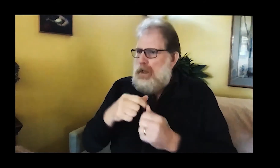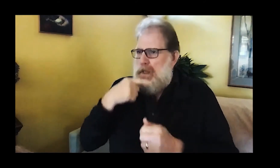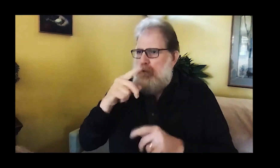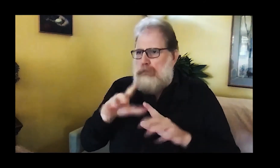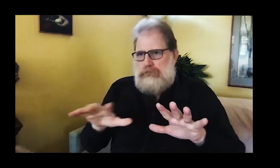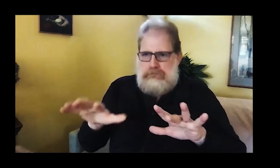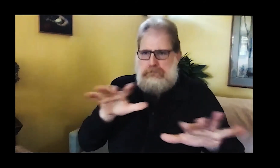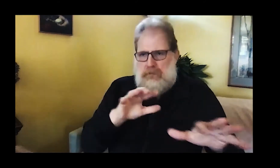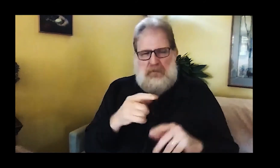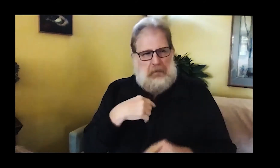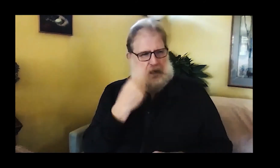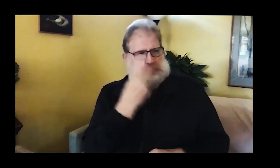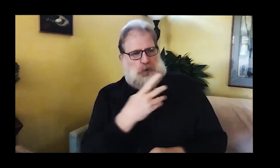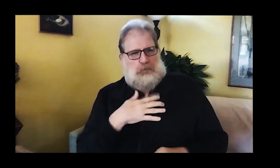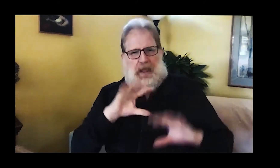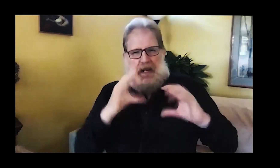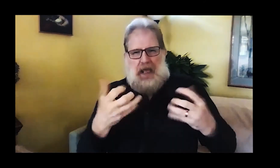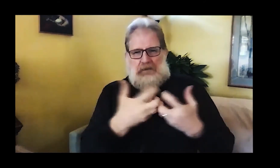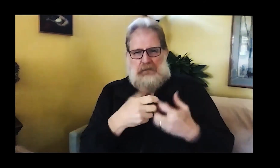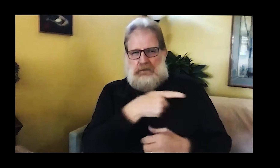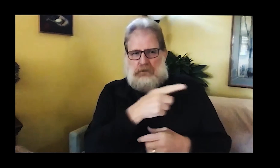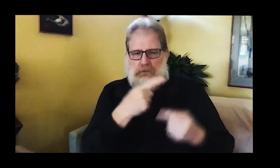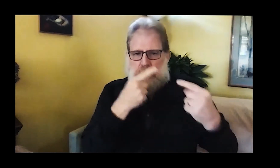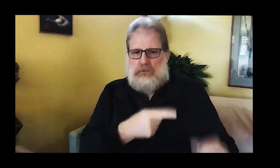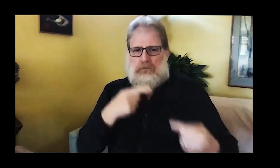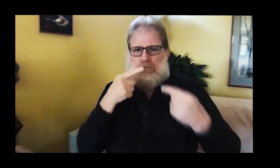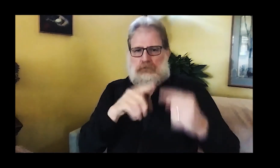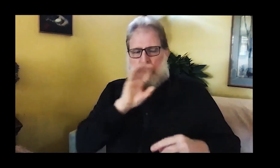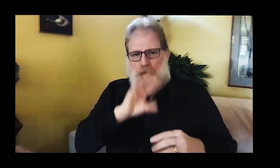like that, I thought I could get along with hearing people, and I saw some of my classmates